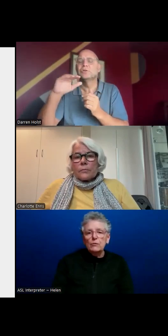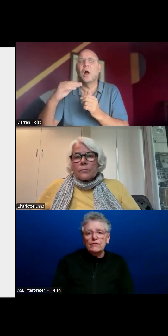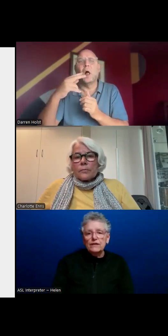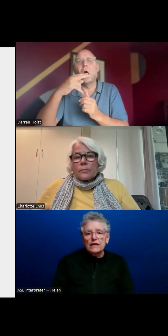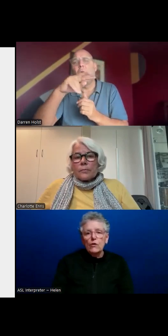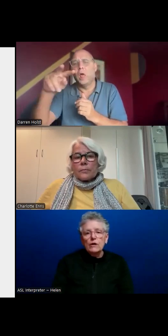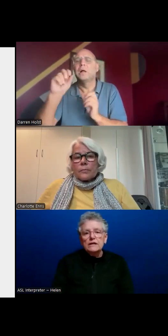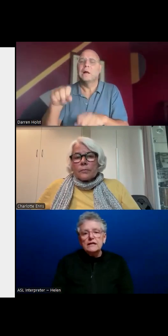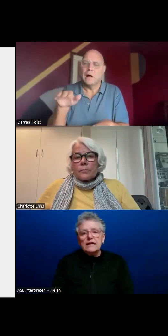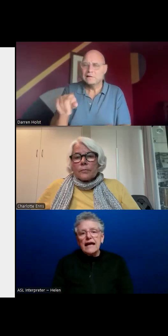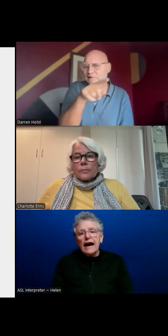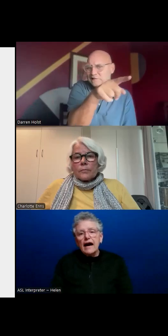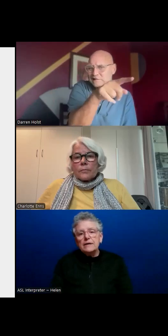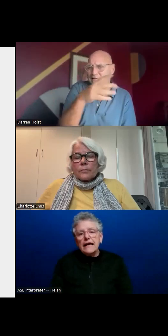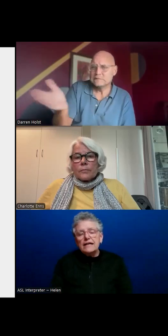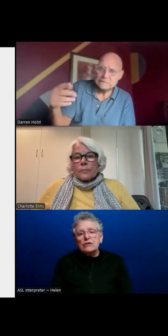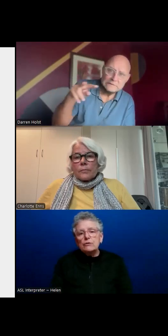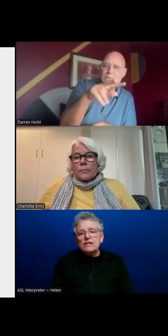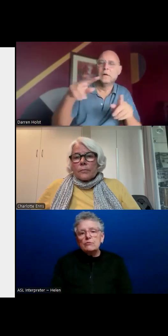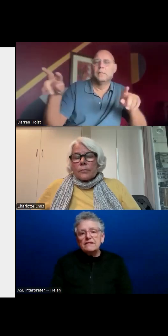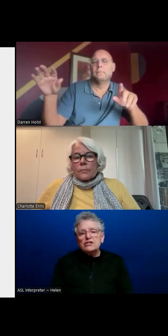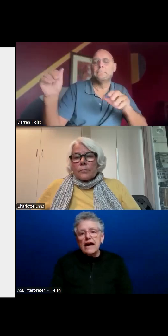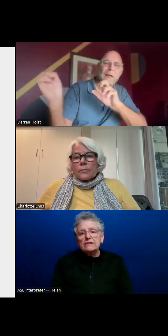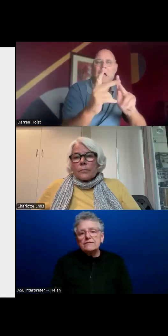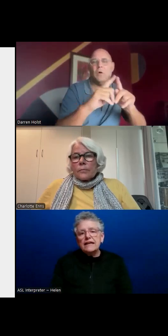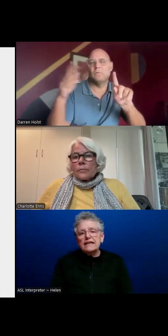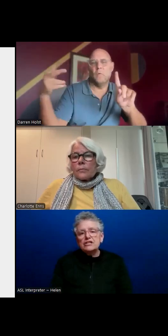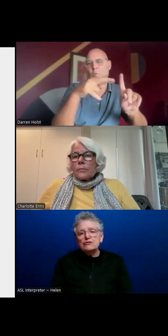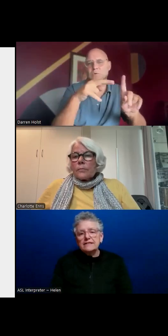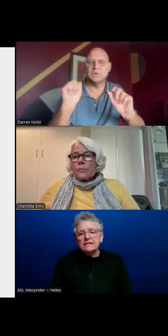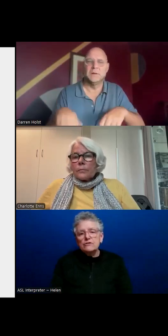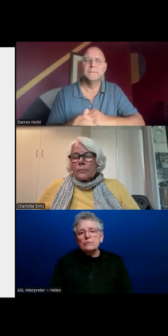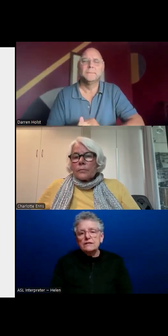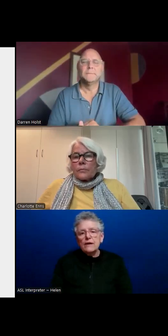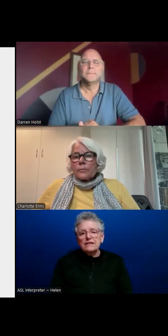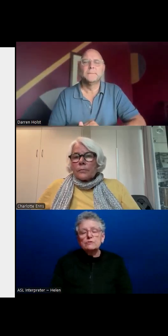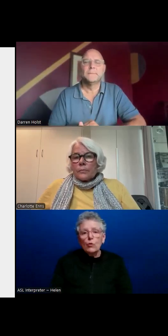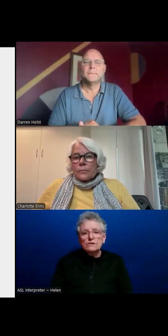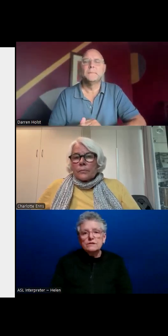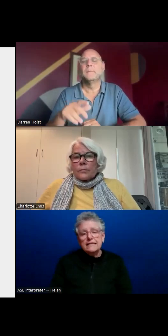participating with the video. And you can redirect the child if they get distracted. You can redirect them